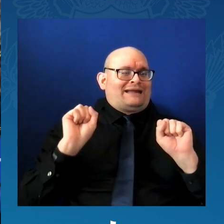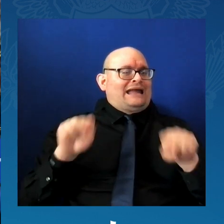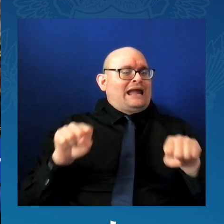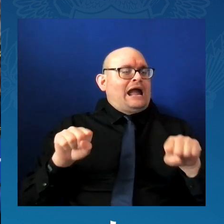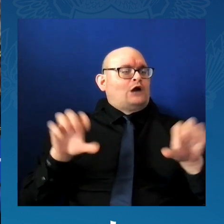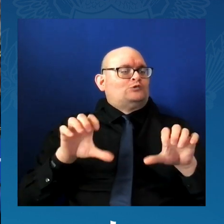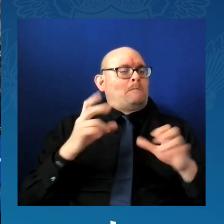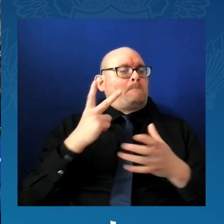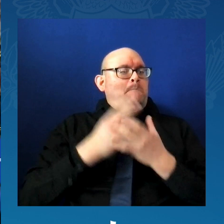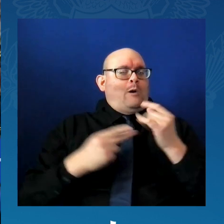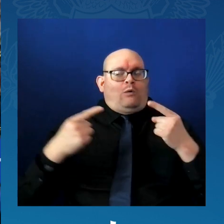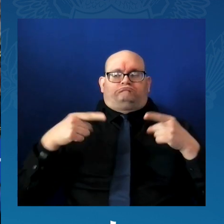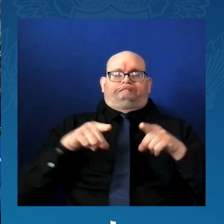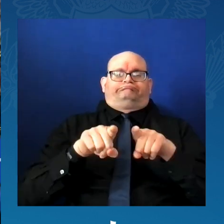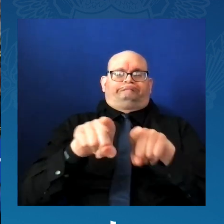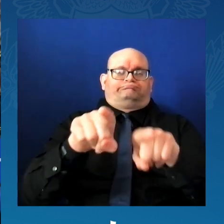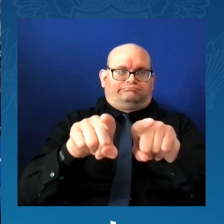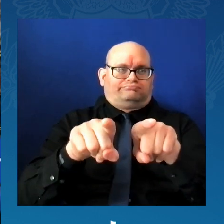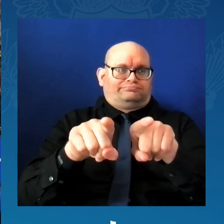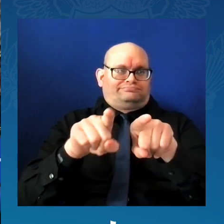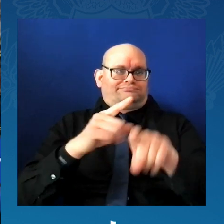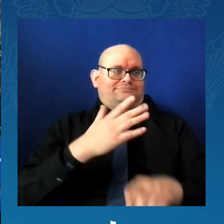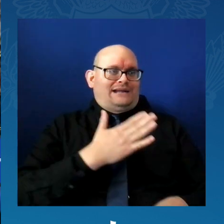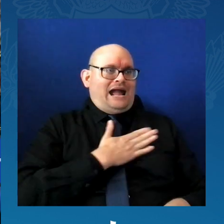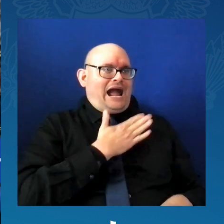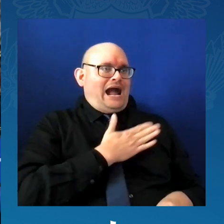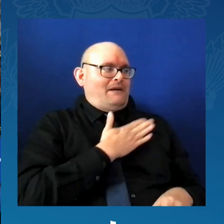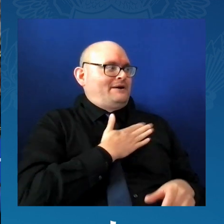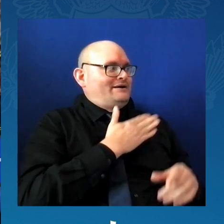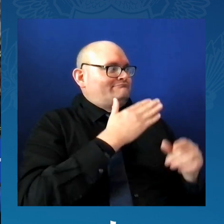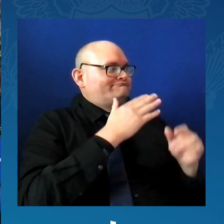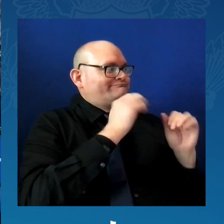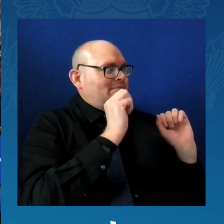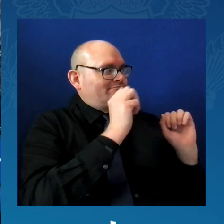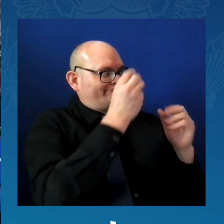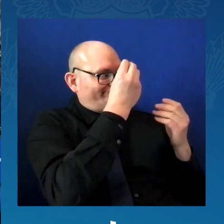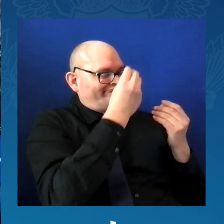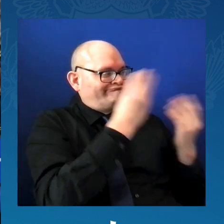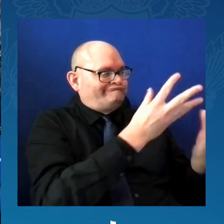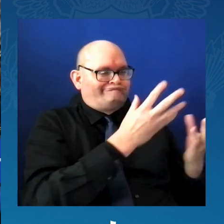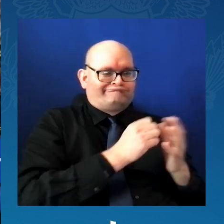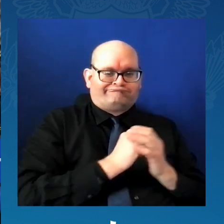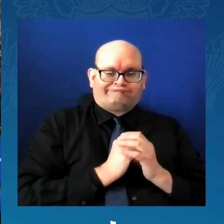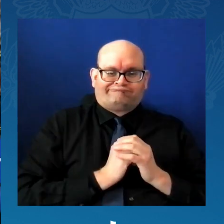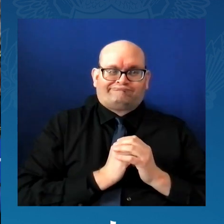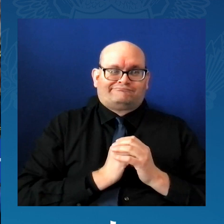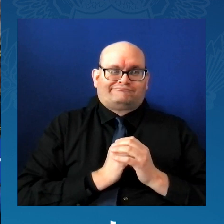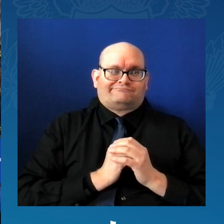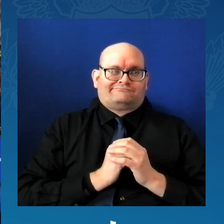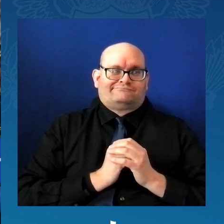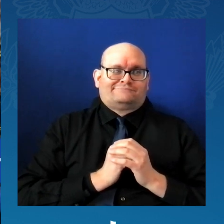Thank you, Madam Vice President. And thank you to the National Space Council for the opportunity to speak today. This is a very exciting time